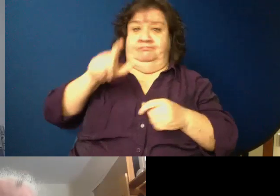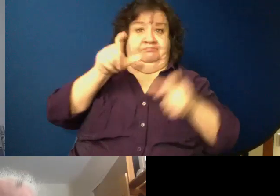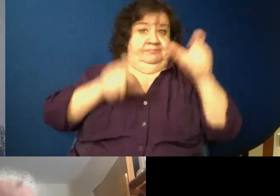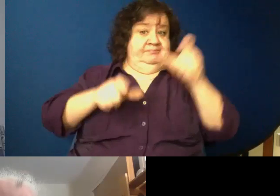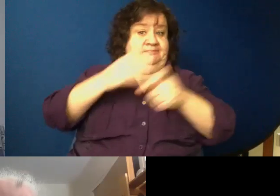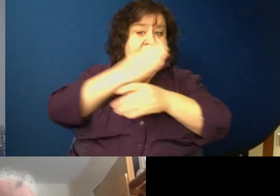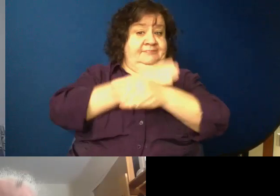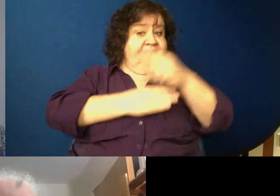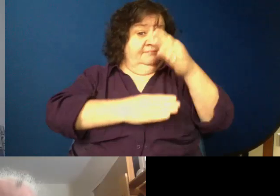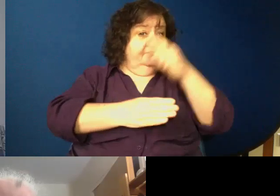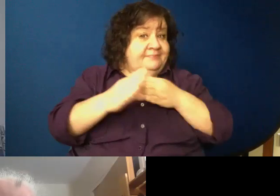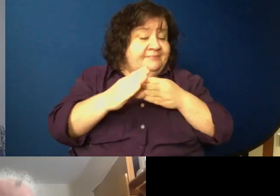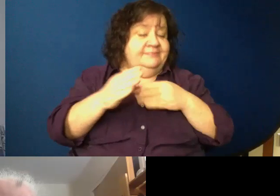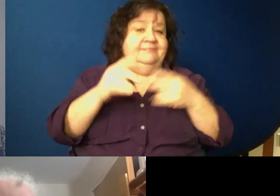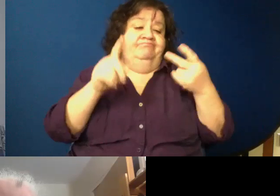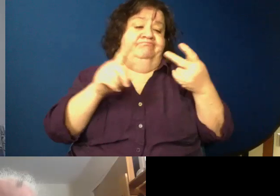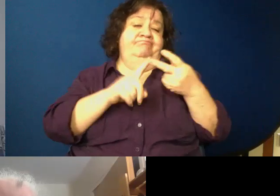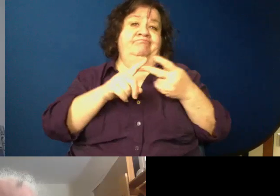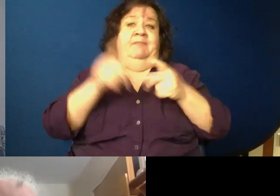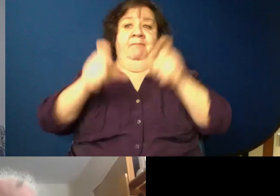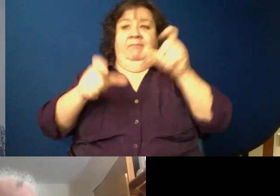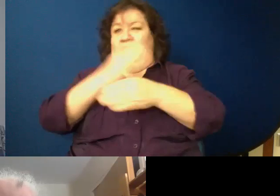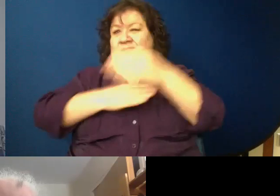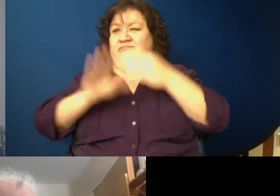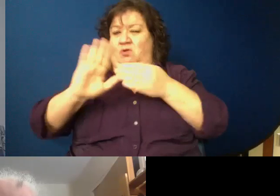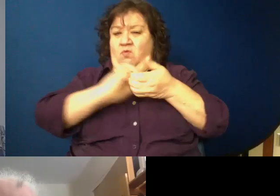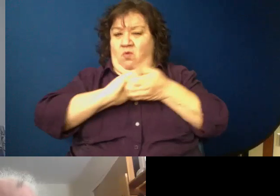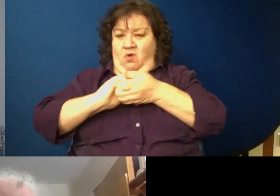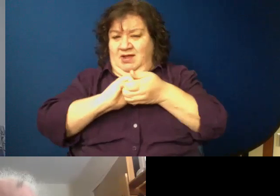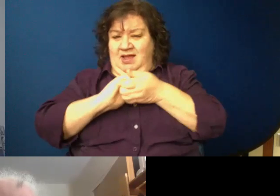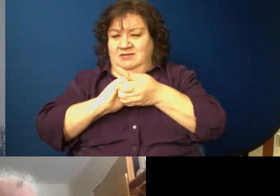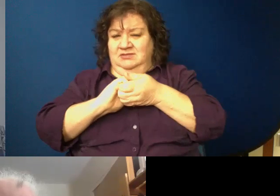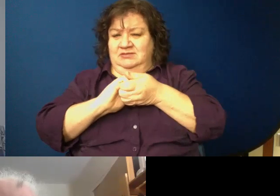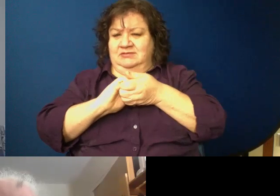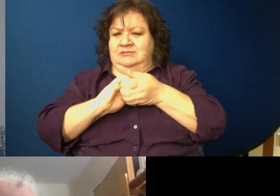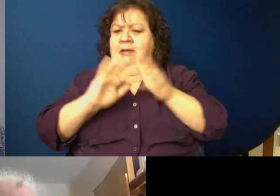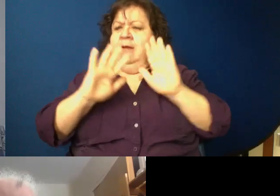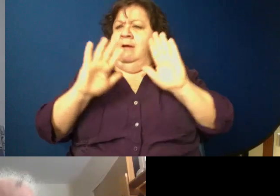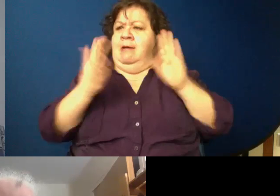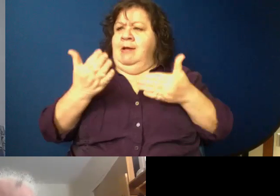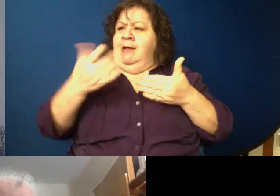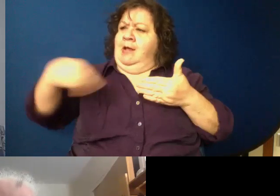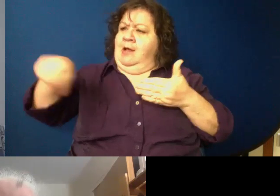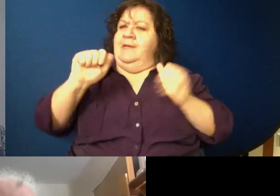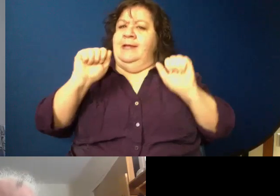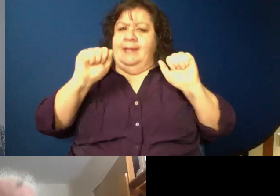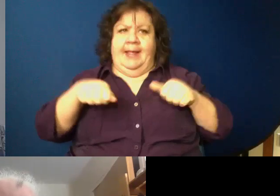sure that we are included um in any measures that are planned and to also make sure that we are our